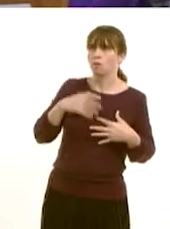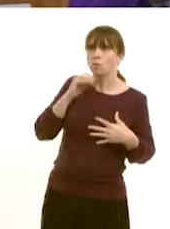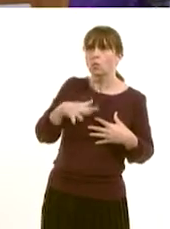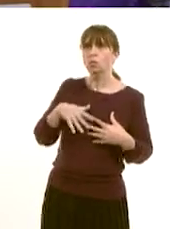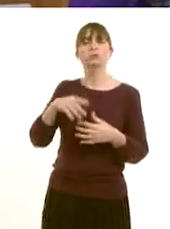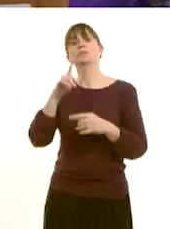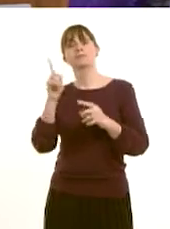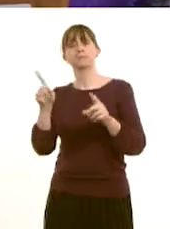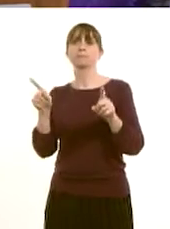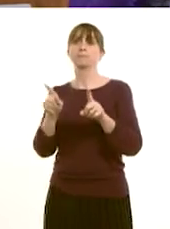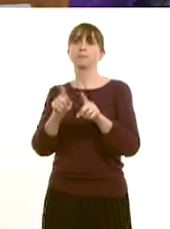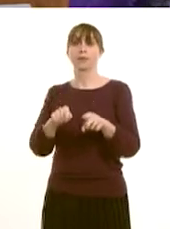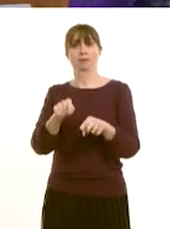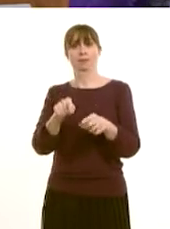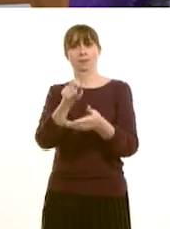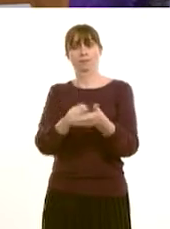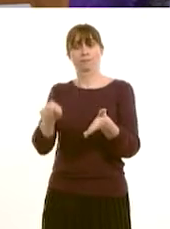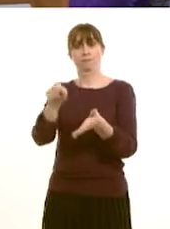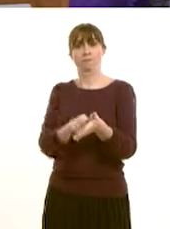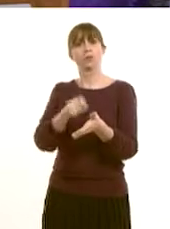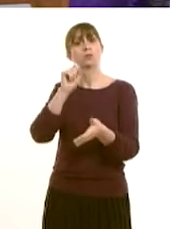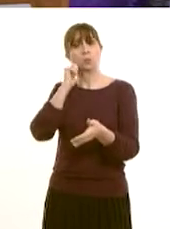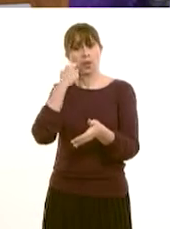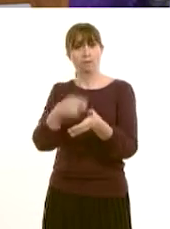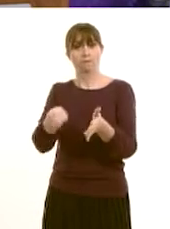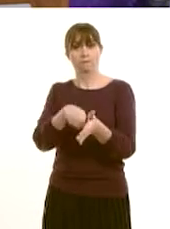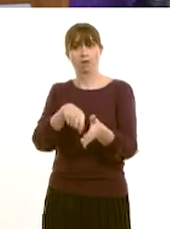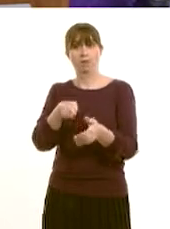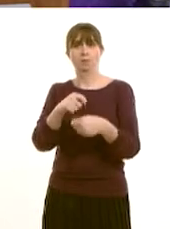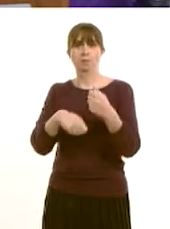The same thing is happening with this referendum. The fact there is going to be a referendum is creating uncertainty in the UK.